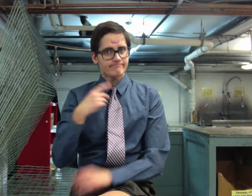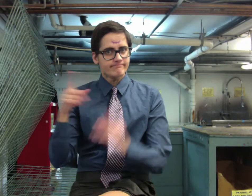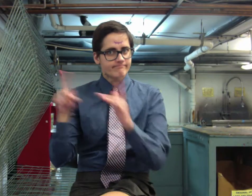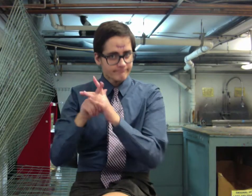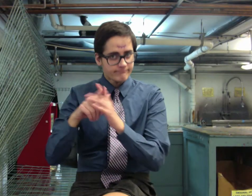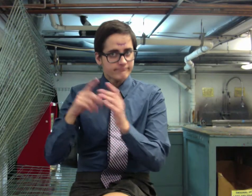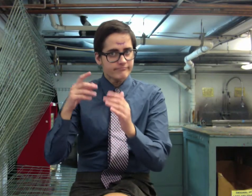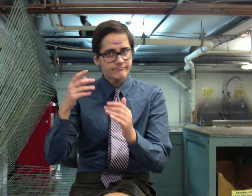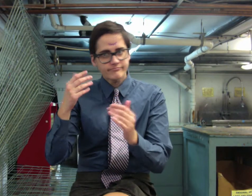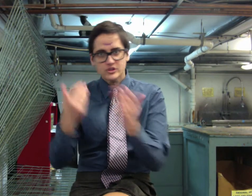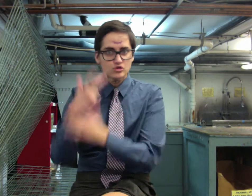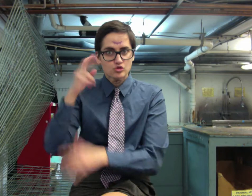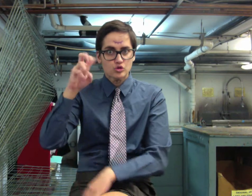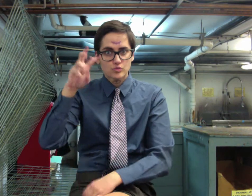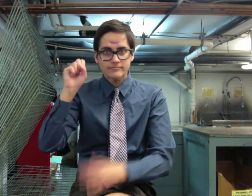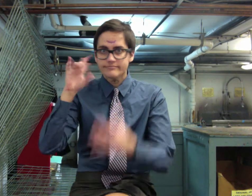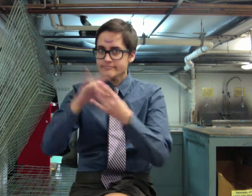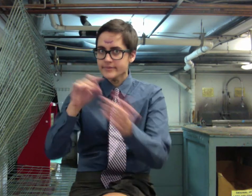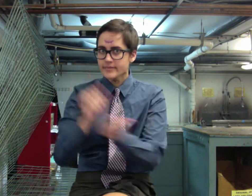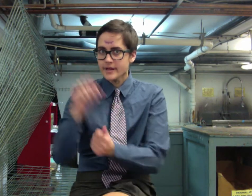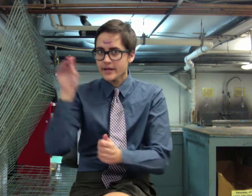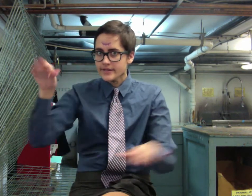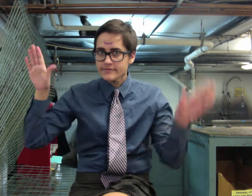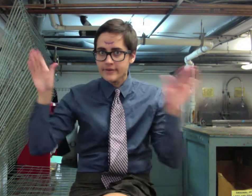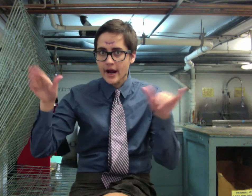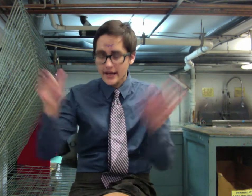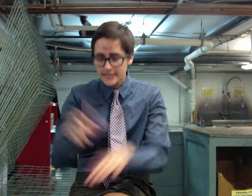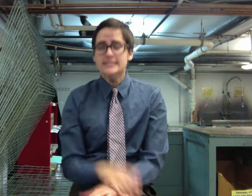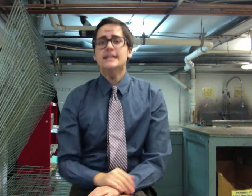More breaking news on the pteranodons!